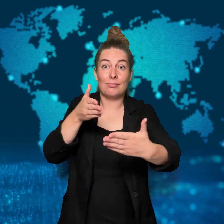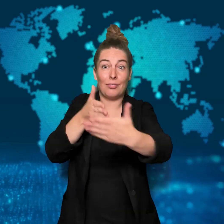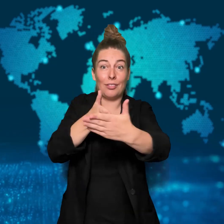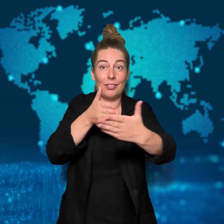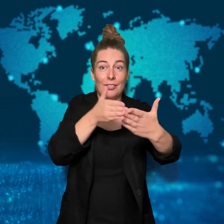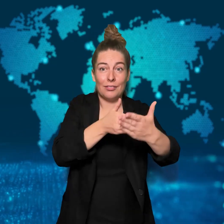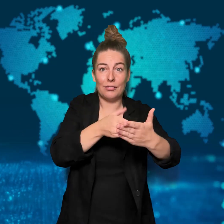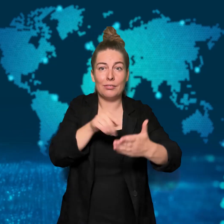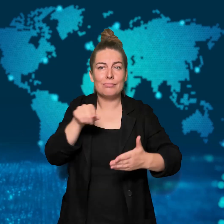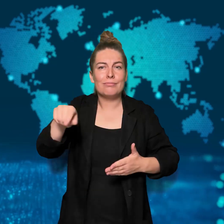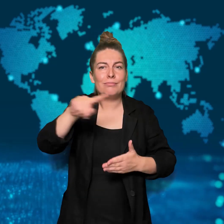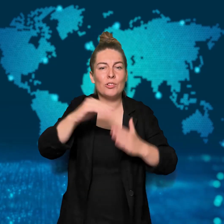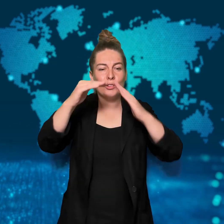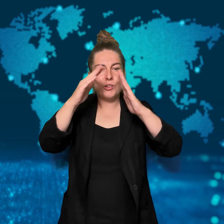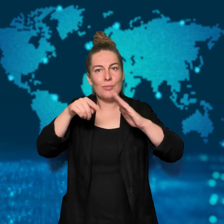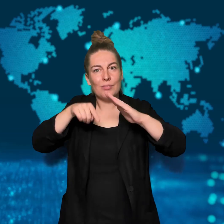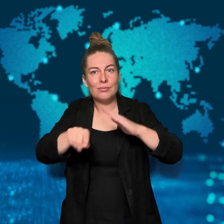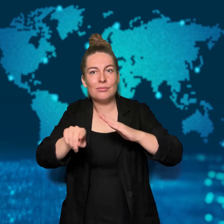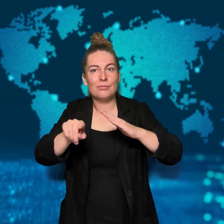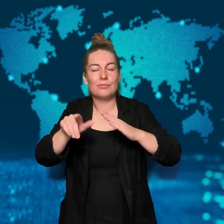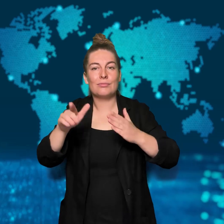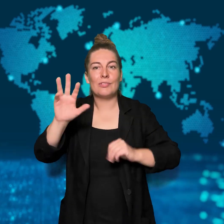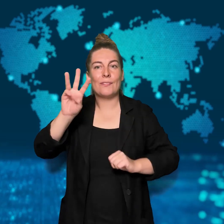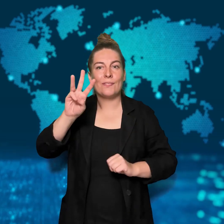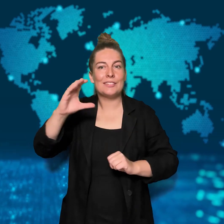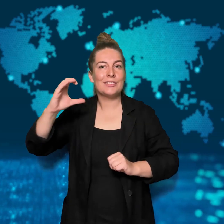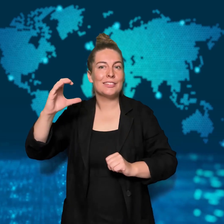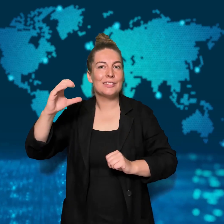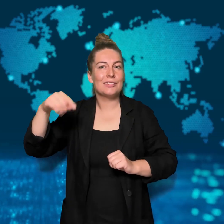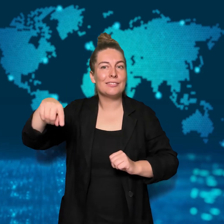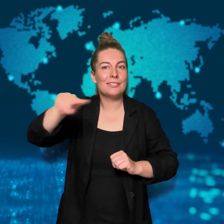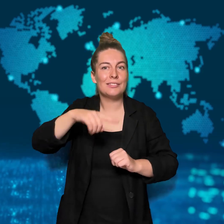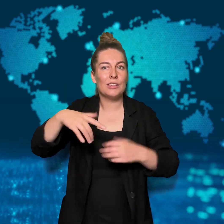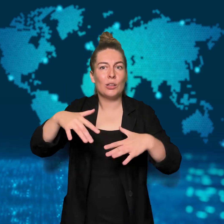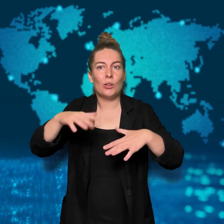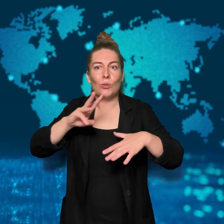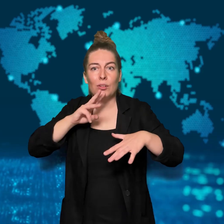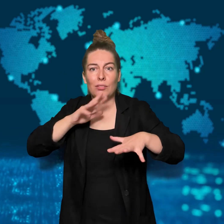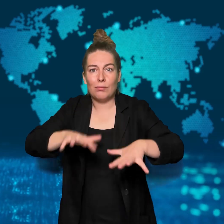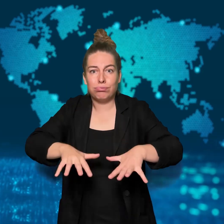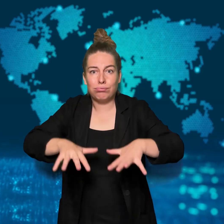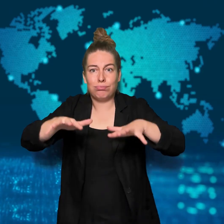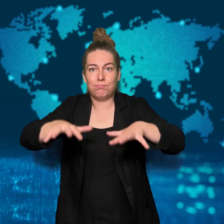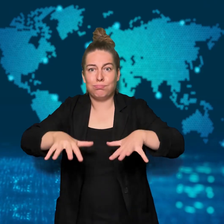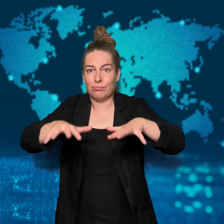Bridges and roads have been destroyed, and many households cannot be reached.